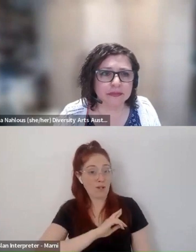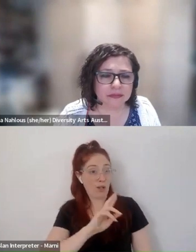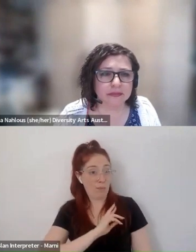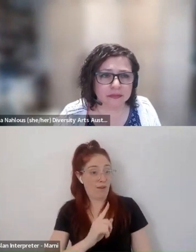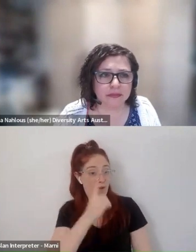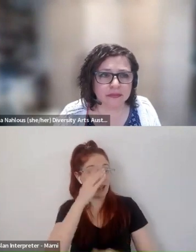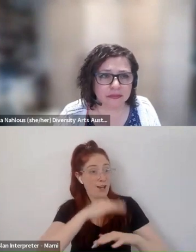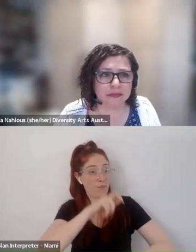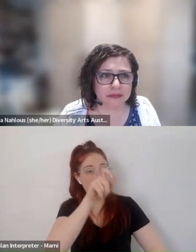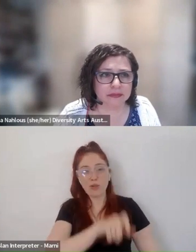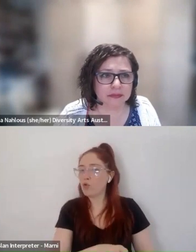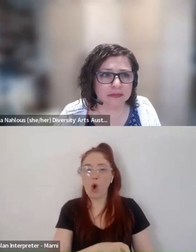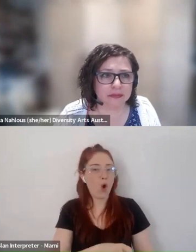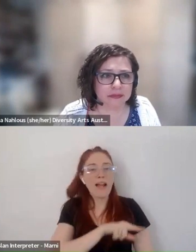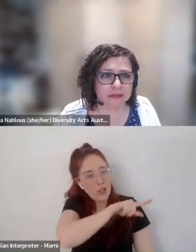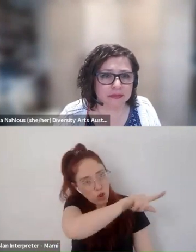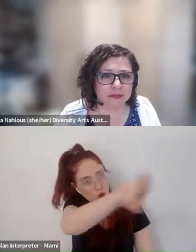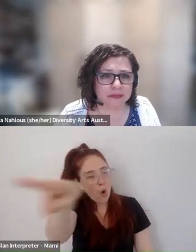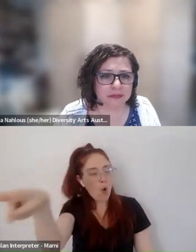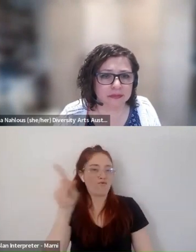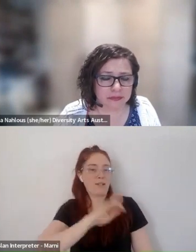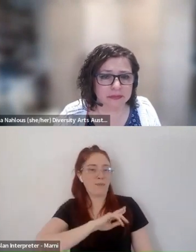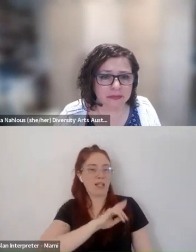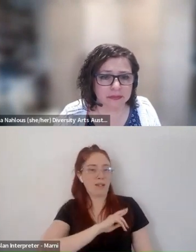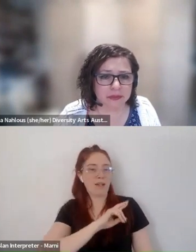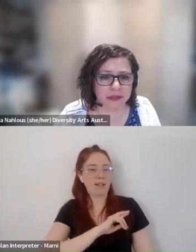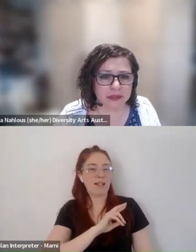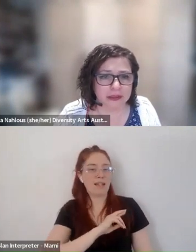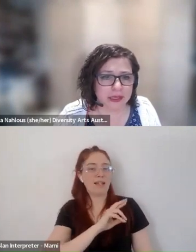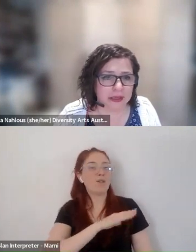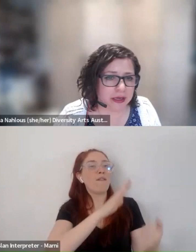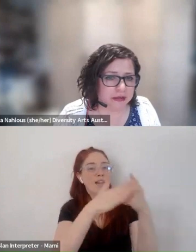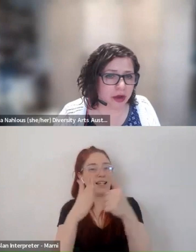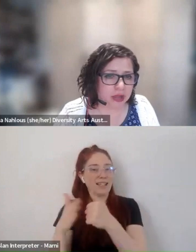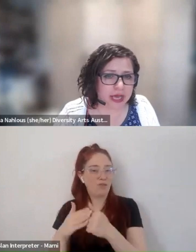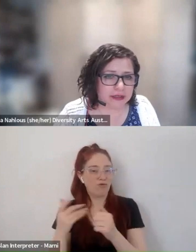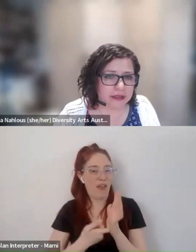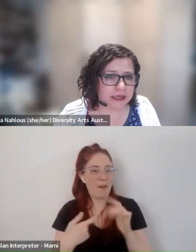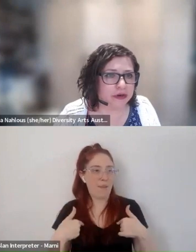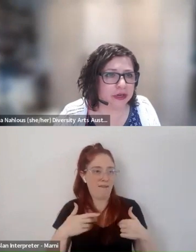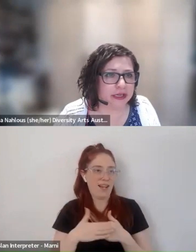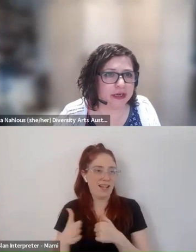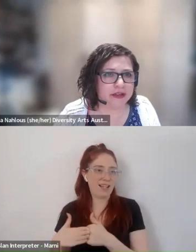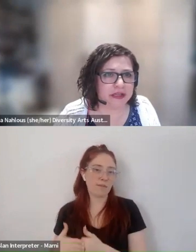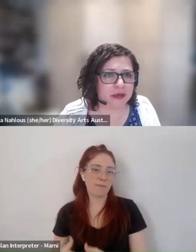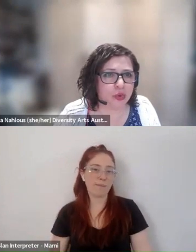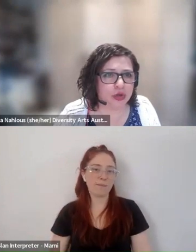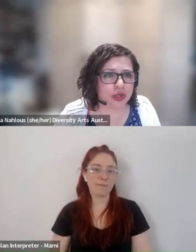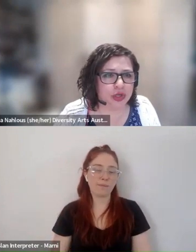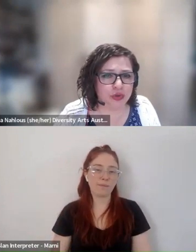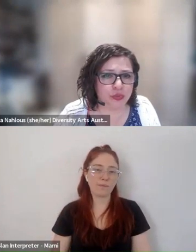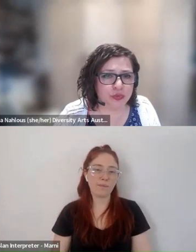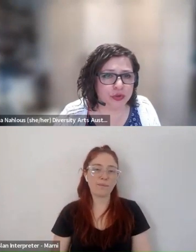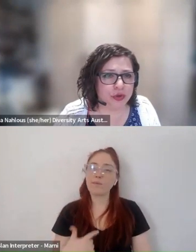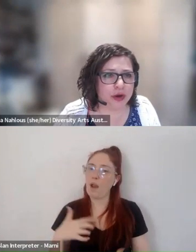everyone else's to kind of solve that problem, not just ours. Yeah, I wholeheartedly agree. And I think what you the I